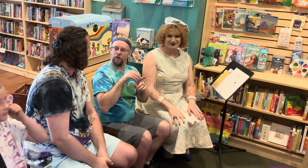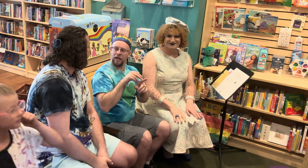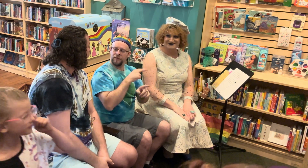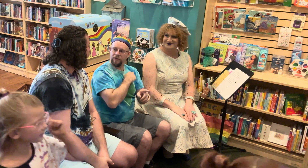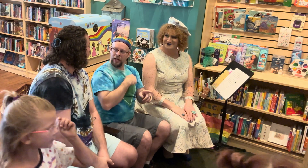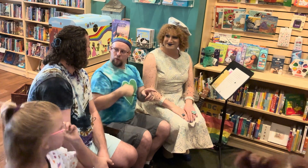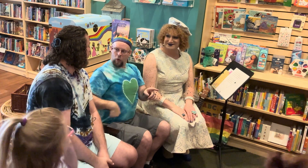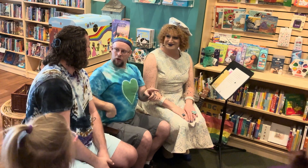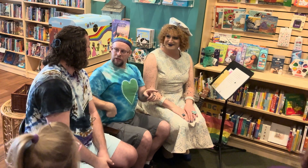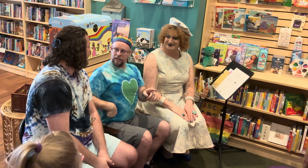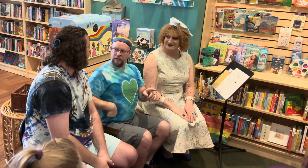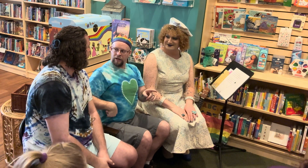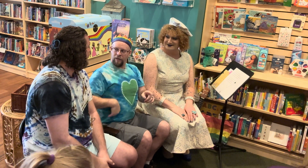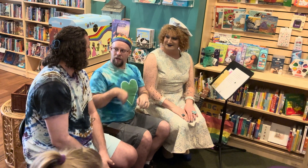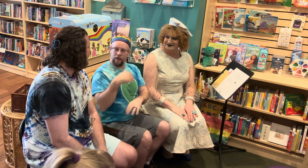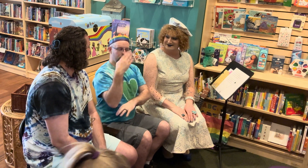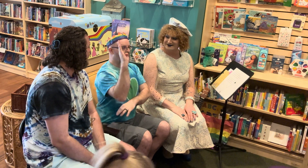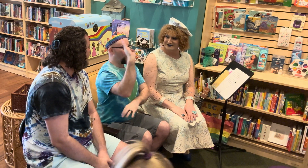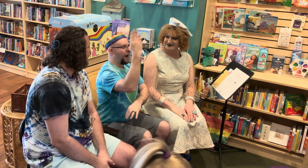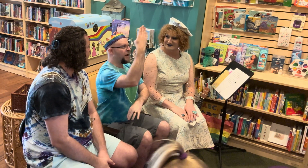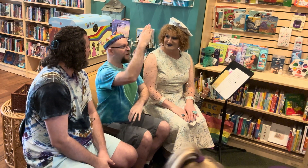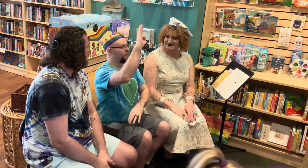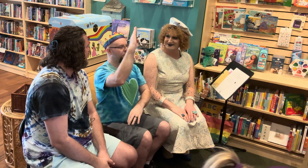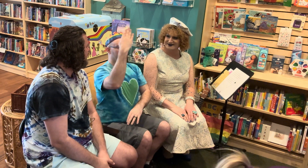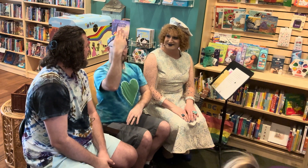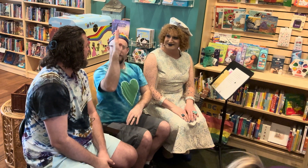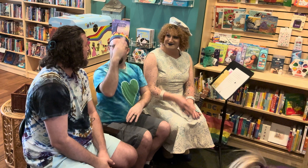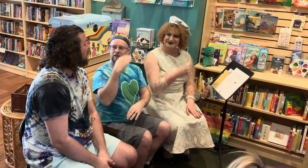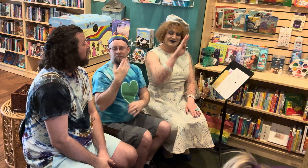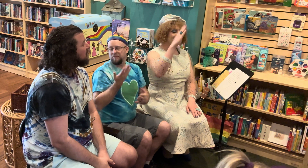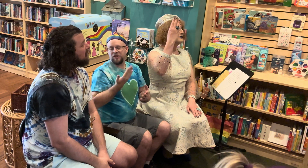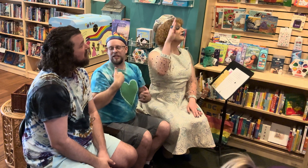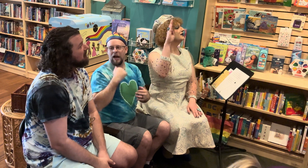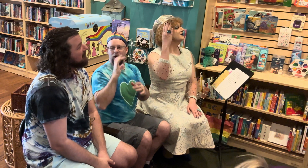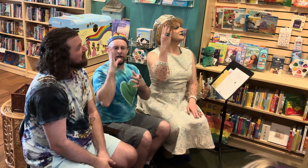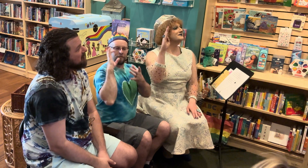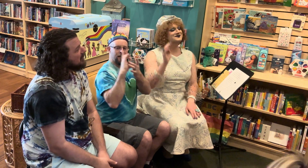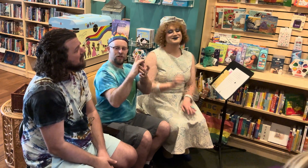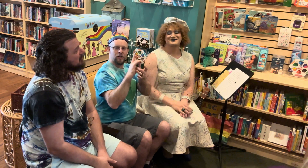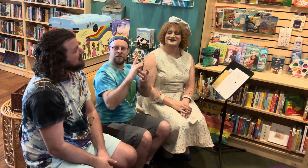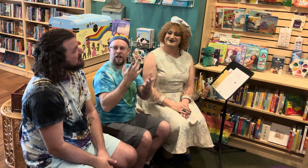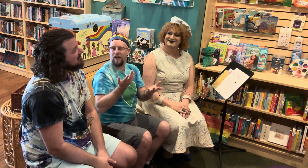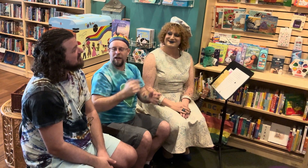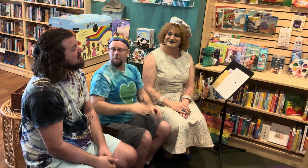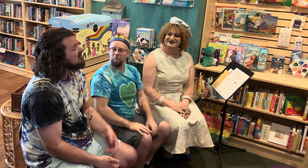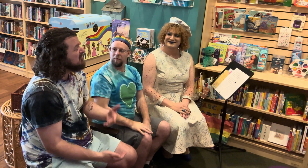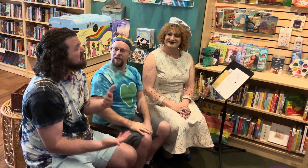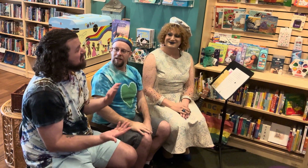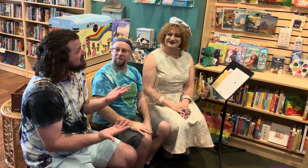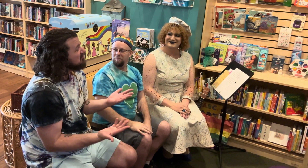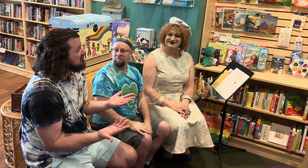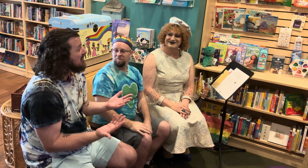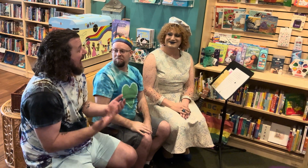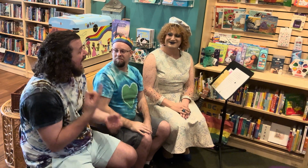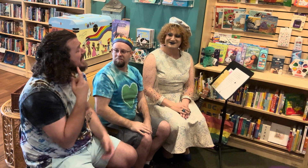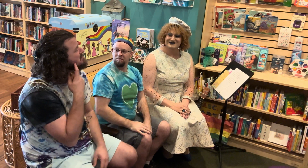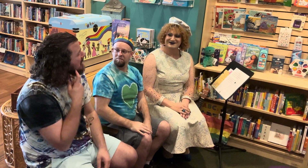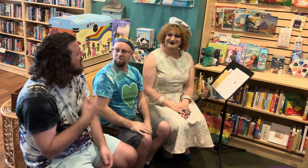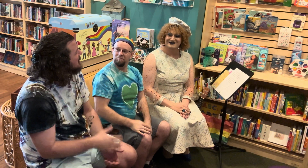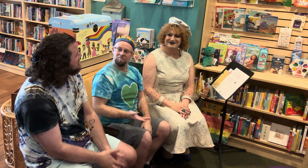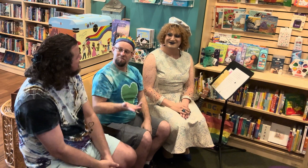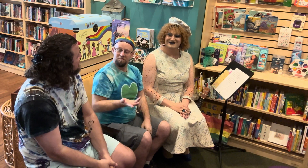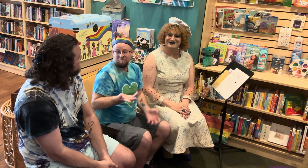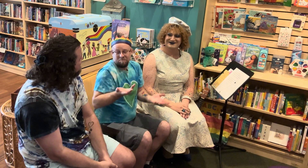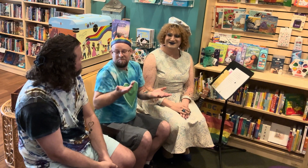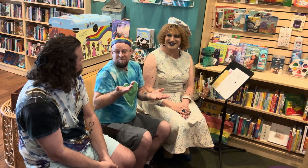reminds me of, like, royalty, and the wave. That's just how I kind of associate that. ZAE: Uh, okay. I'll give it to